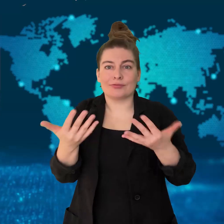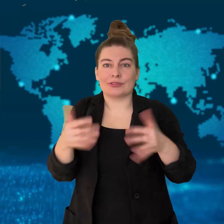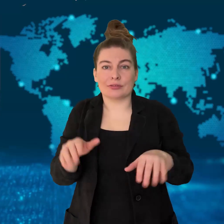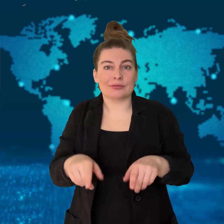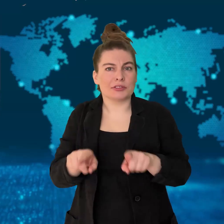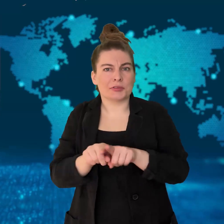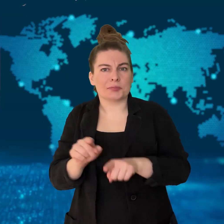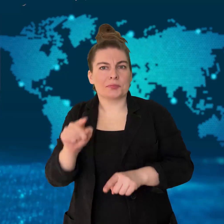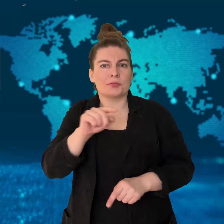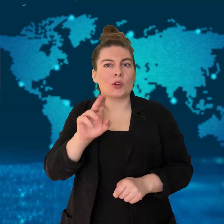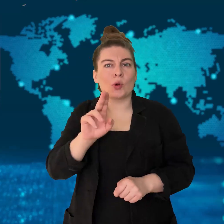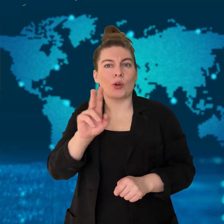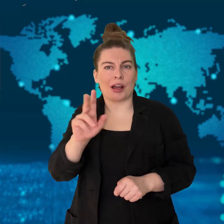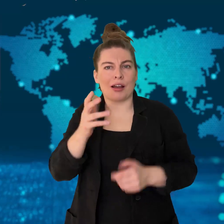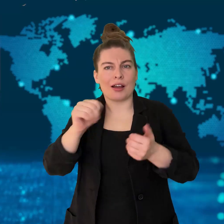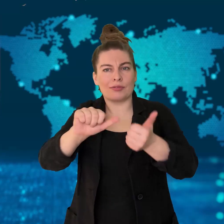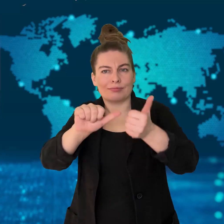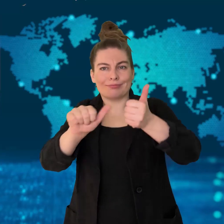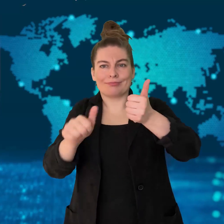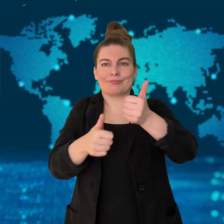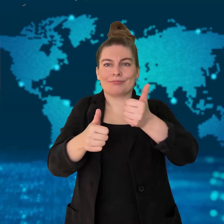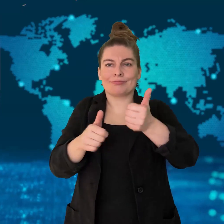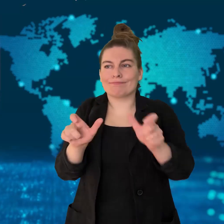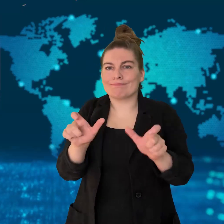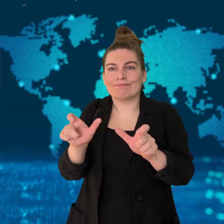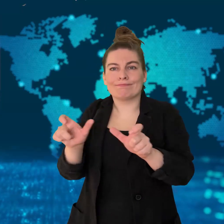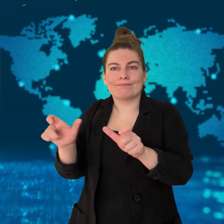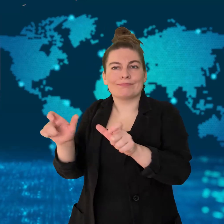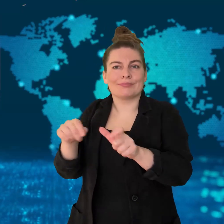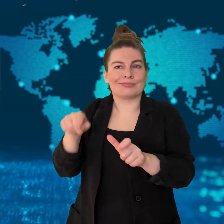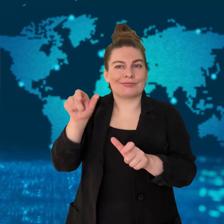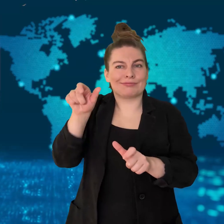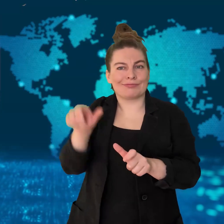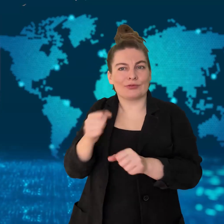the Ukrainian president and US officials will take place again